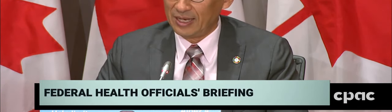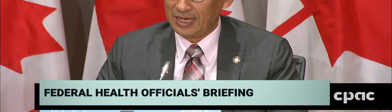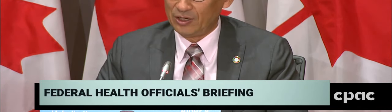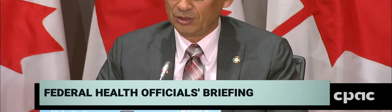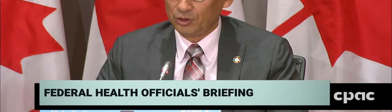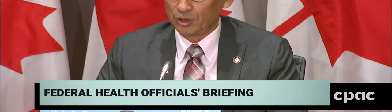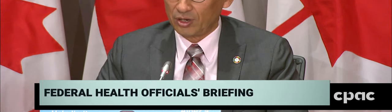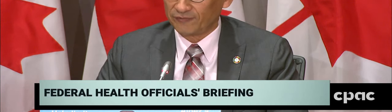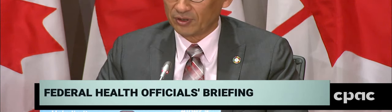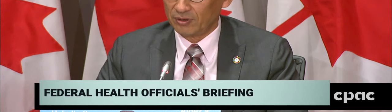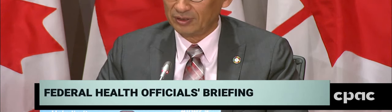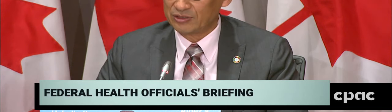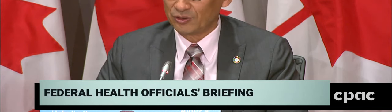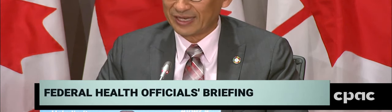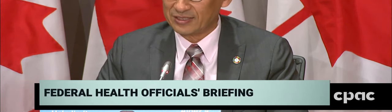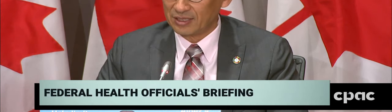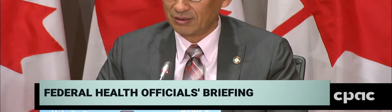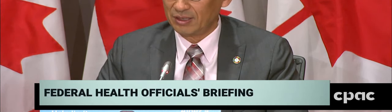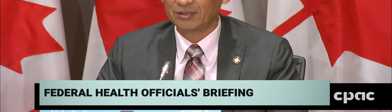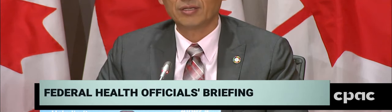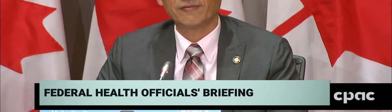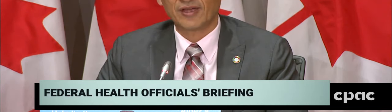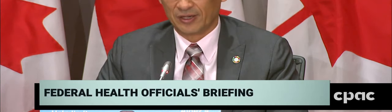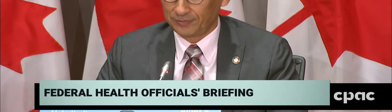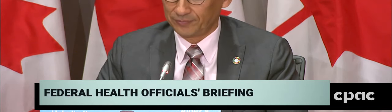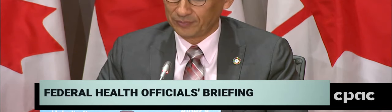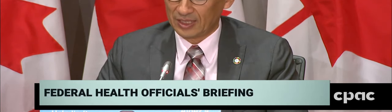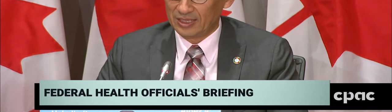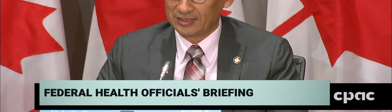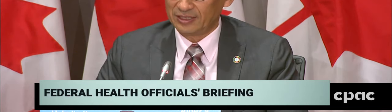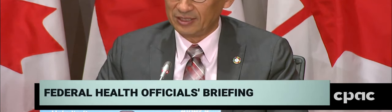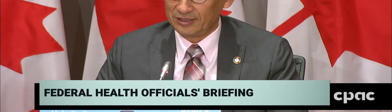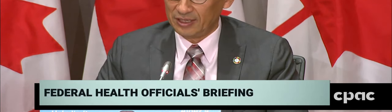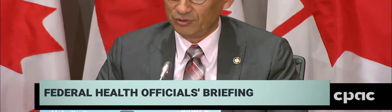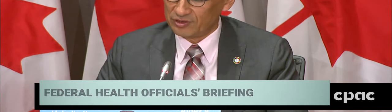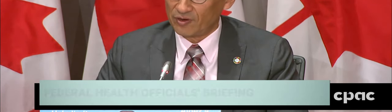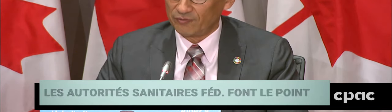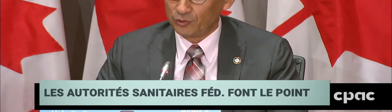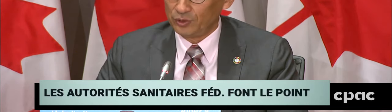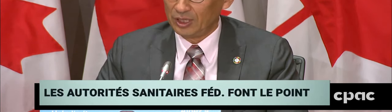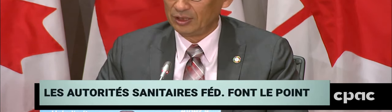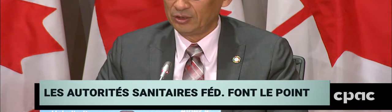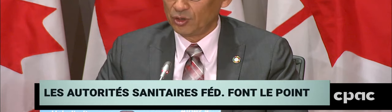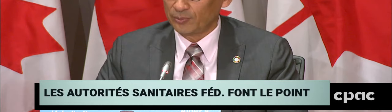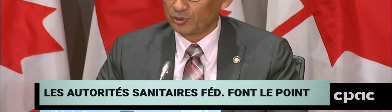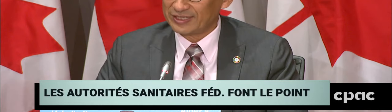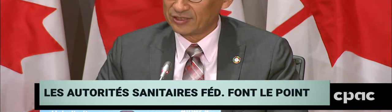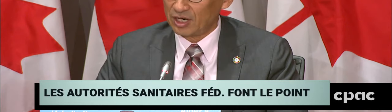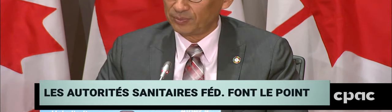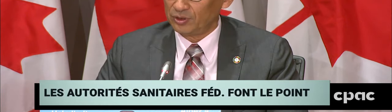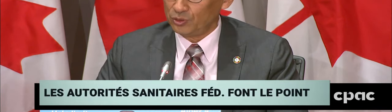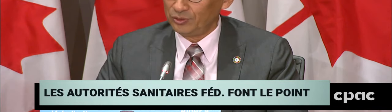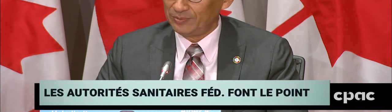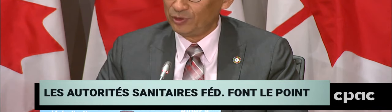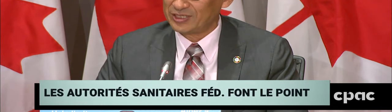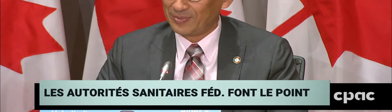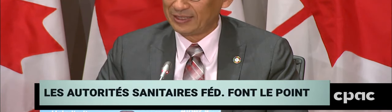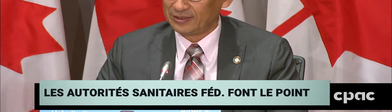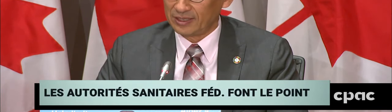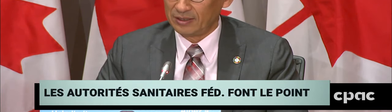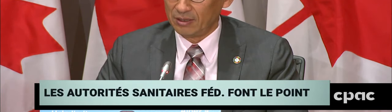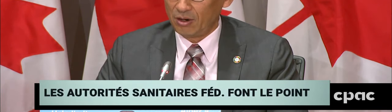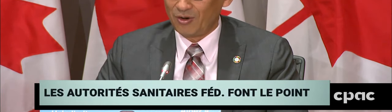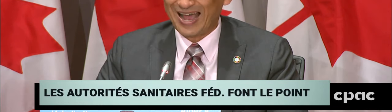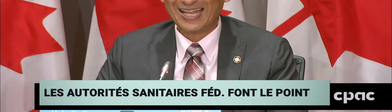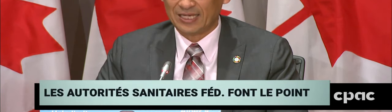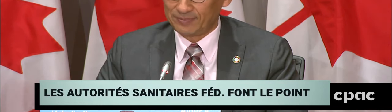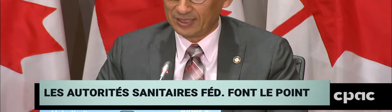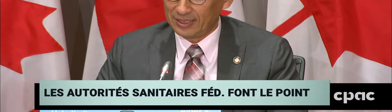PROVIDING OPPORTUNITIES FOR THEM